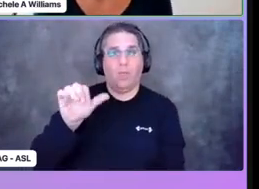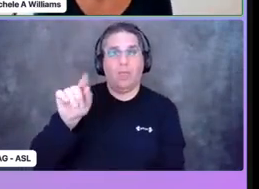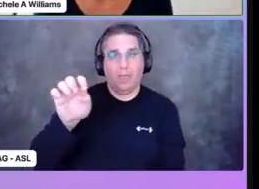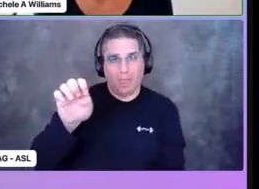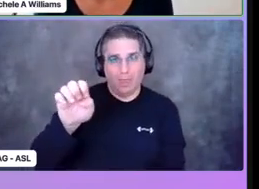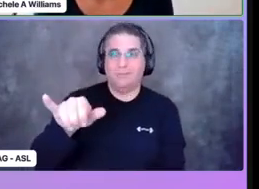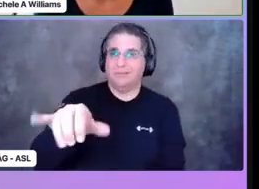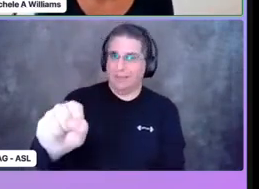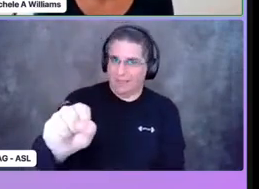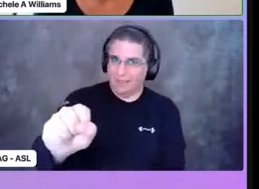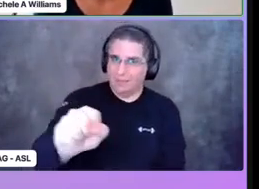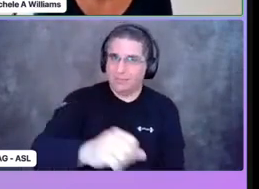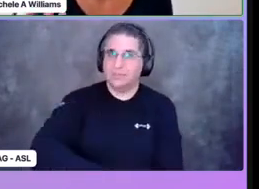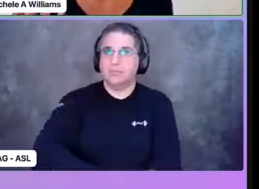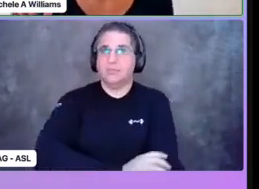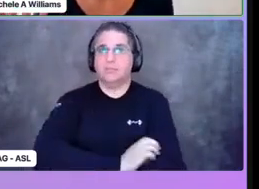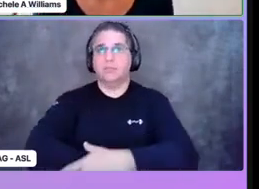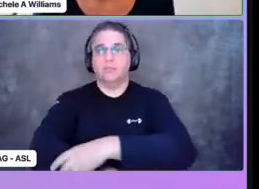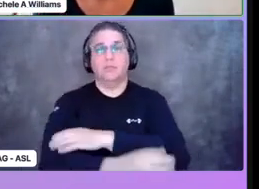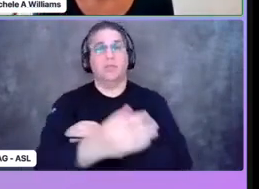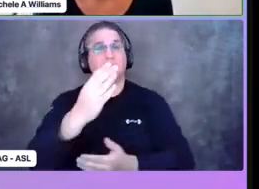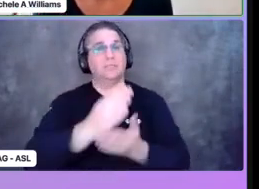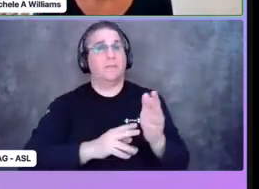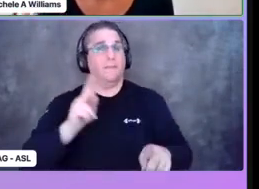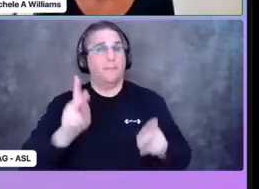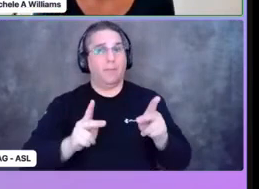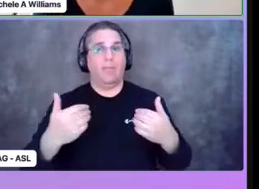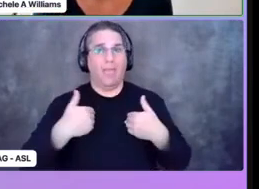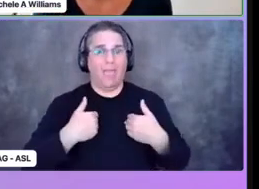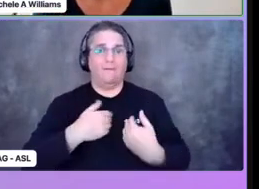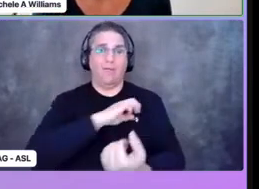that people can advocate, and yes there are people who have